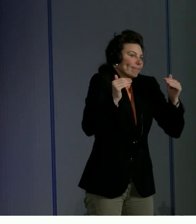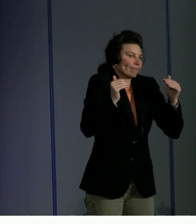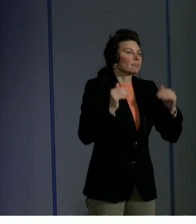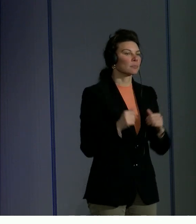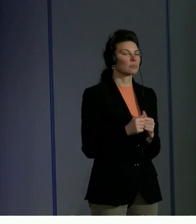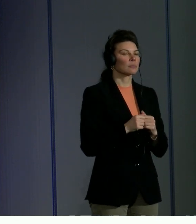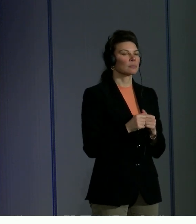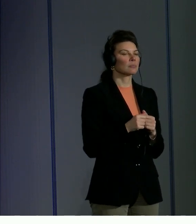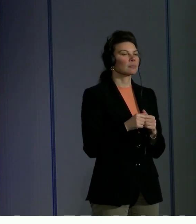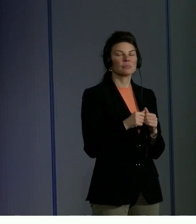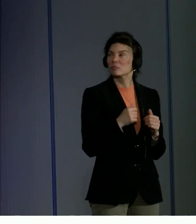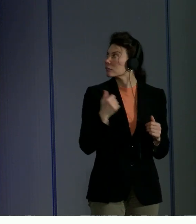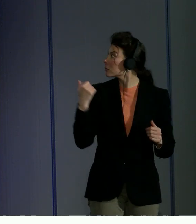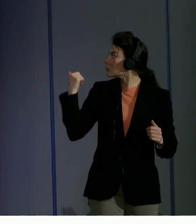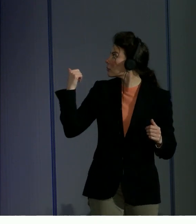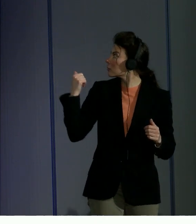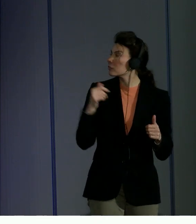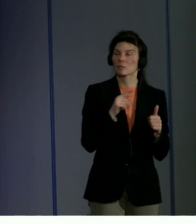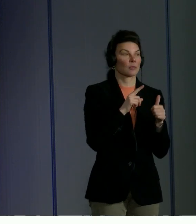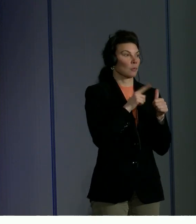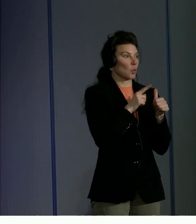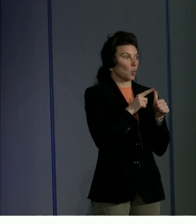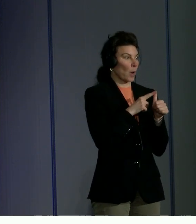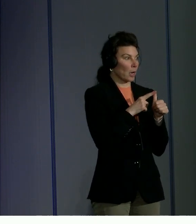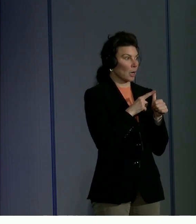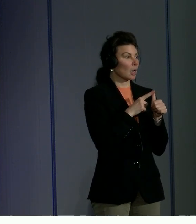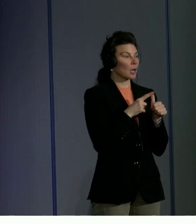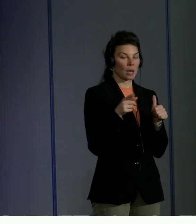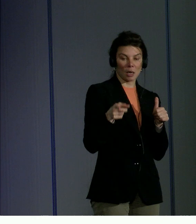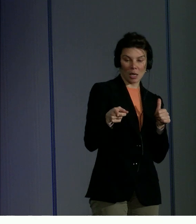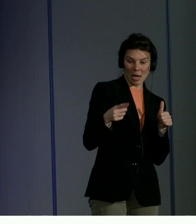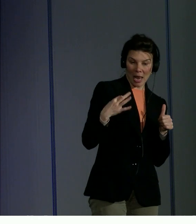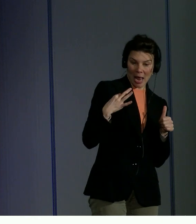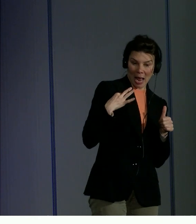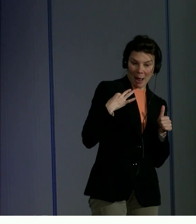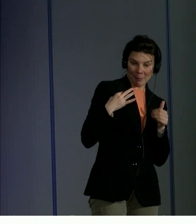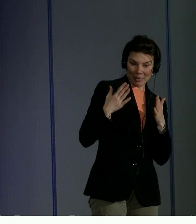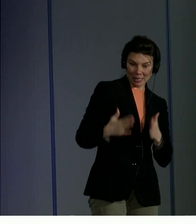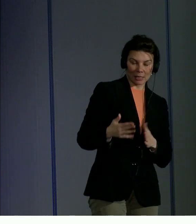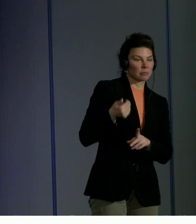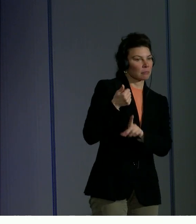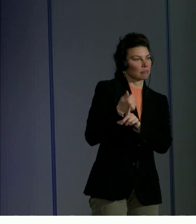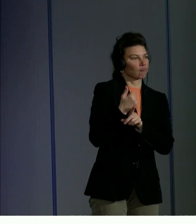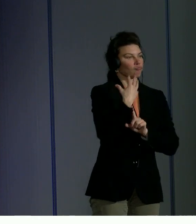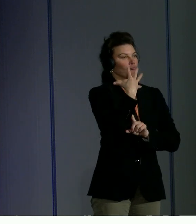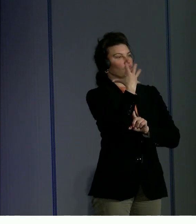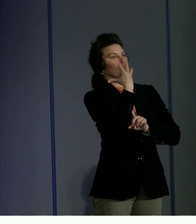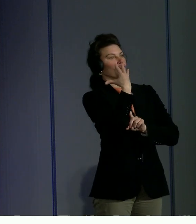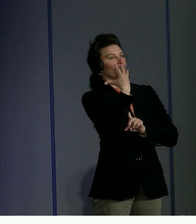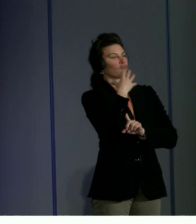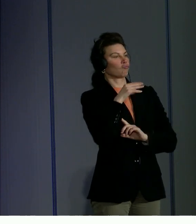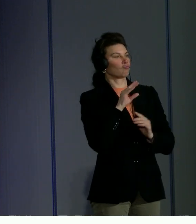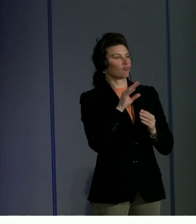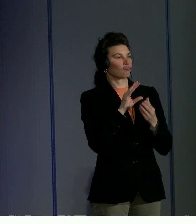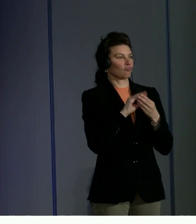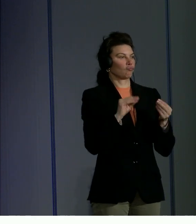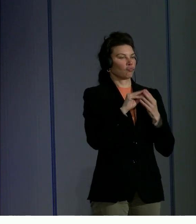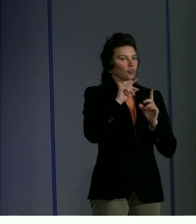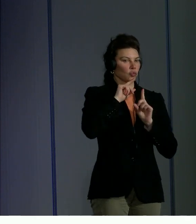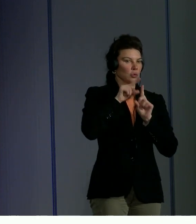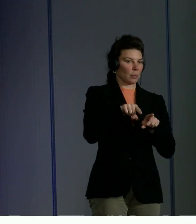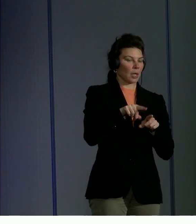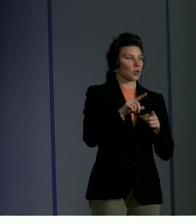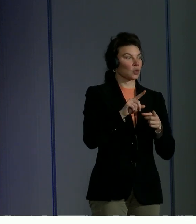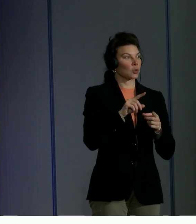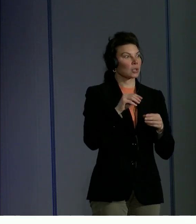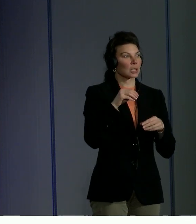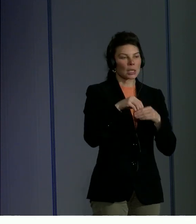1, applicant will record a video response to interview question within 15 minutes.